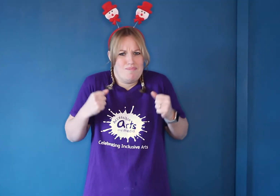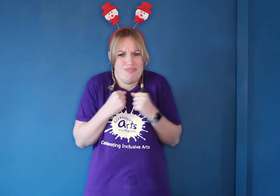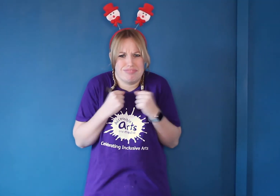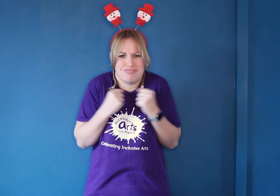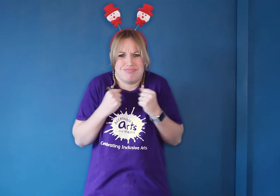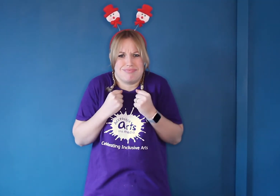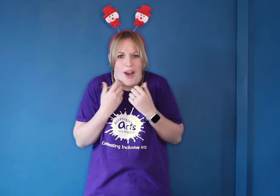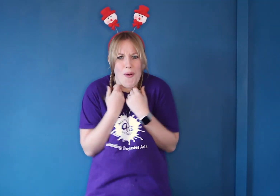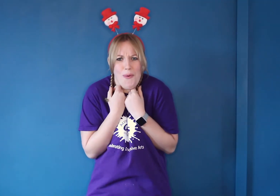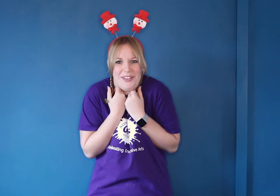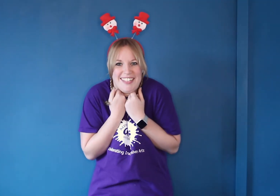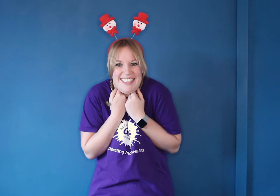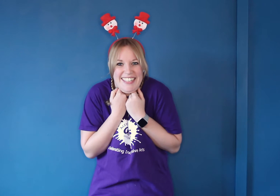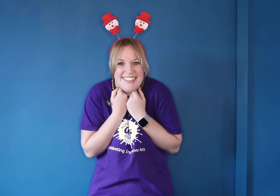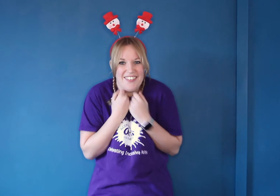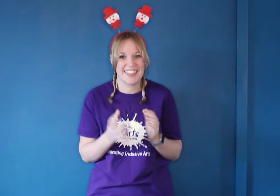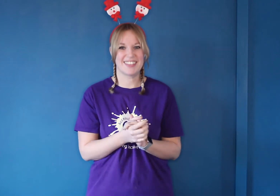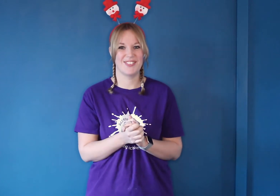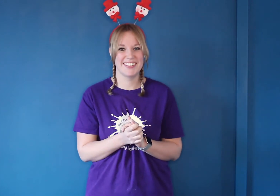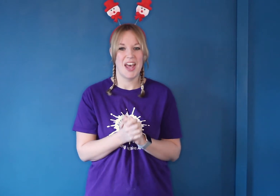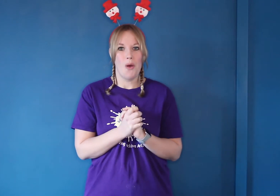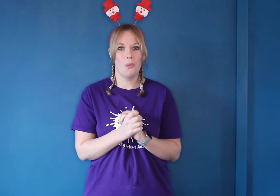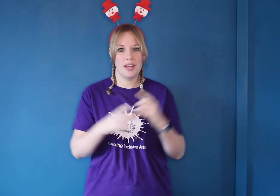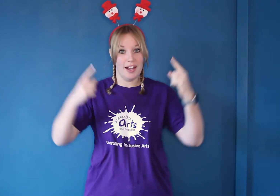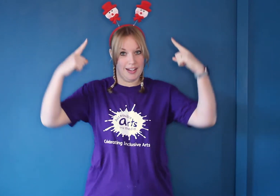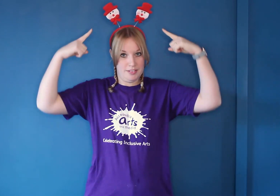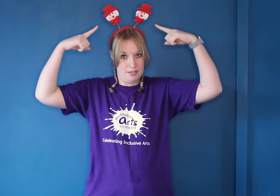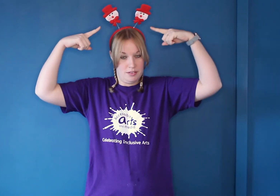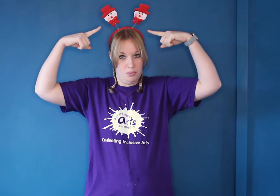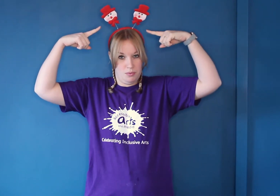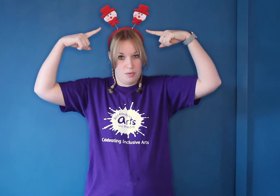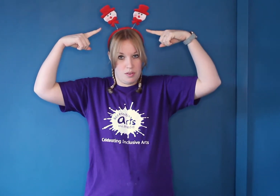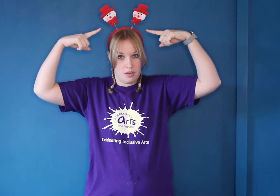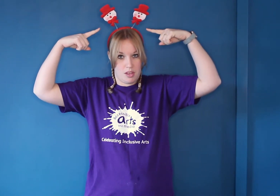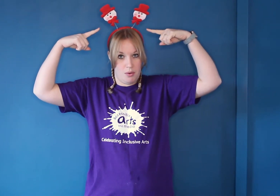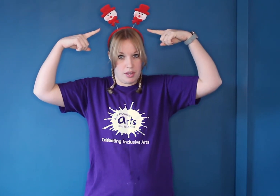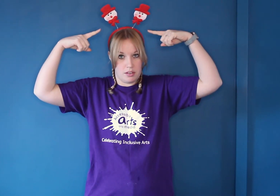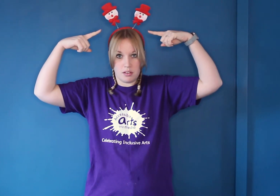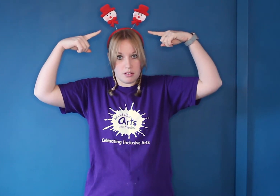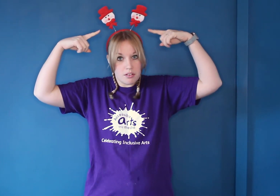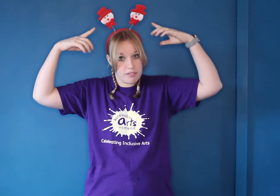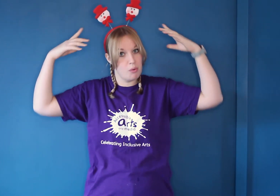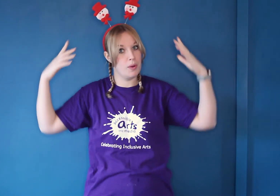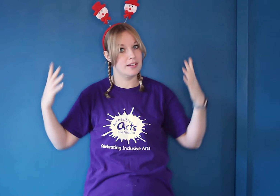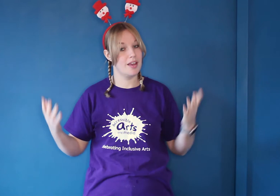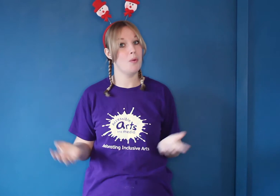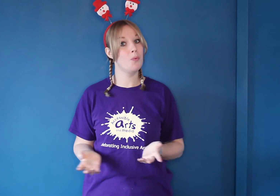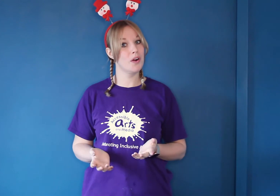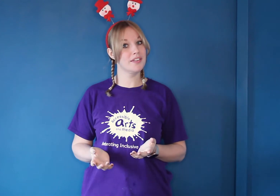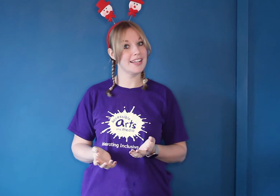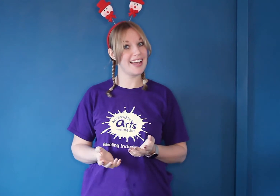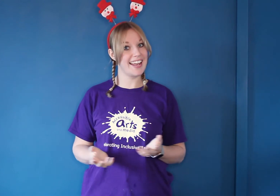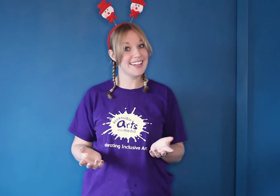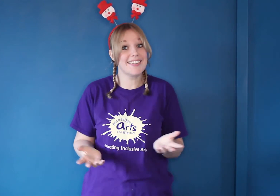Brrr ooo it’s a chilly song this one! We are going to a winter wonderland!